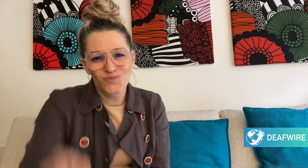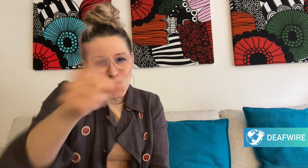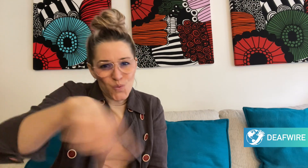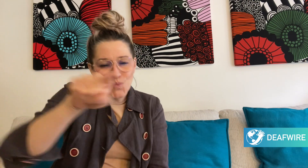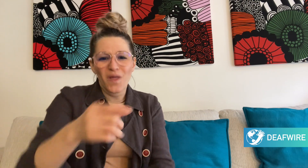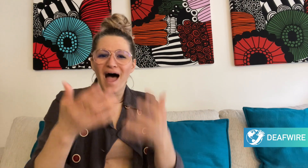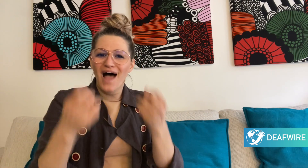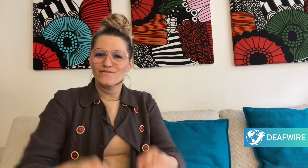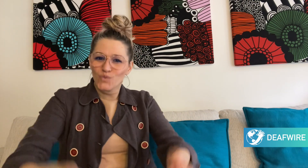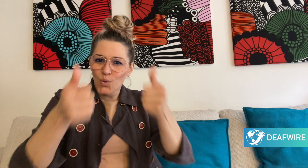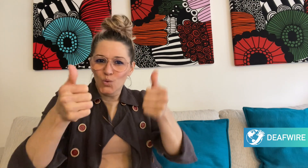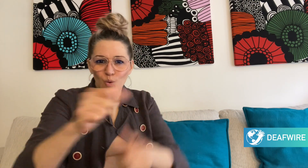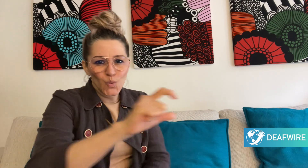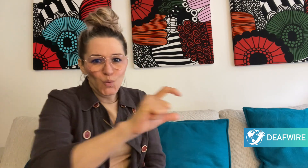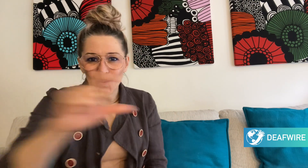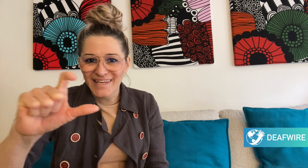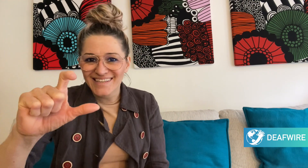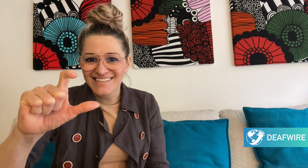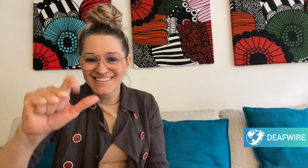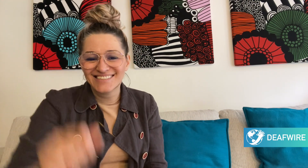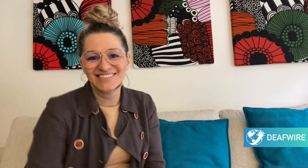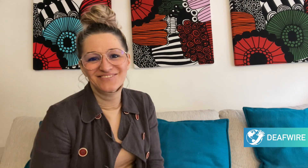Have a great week!